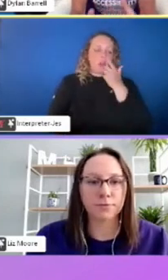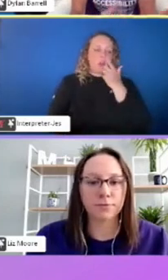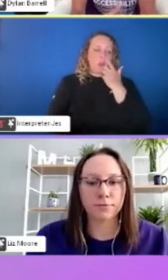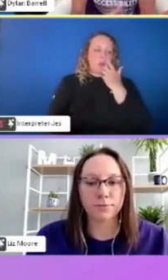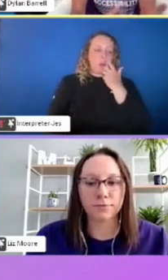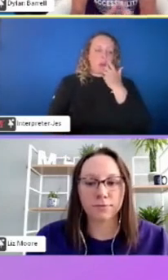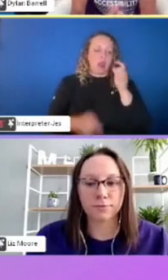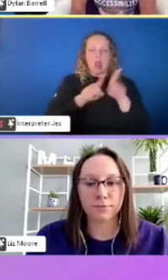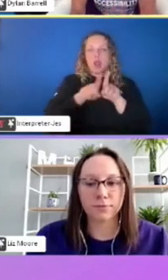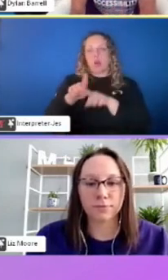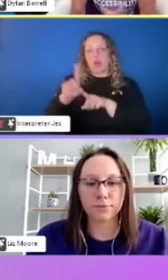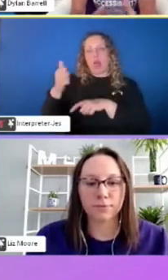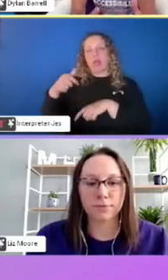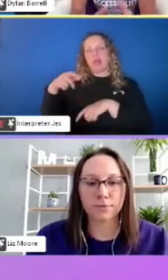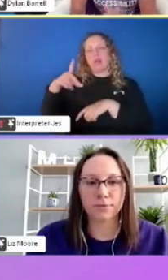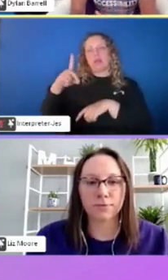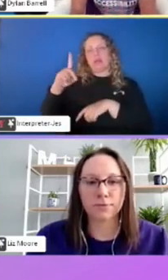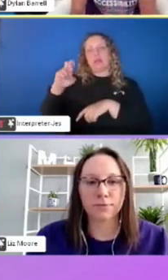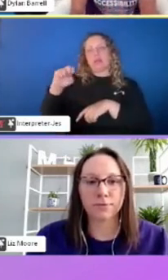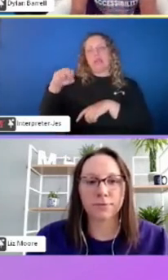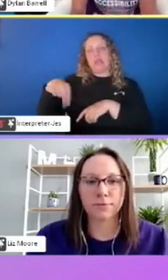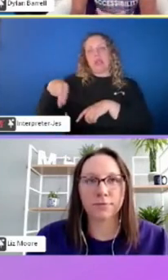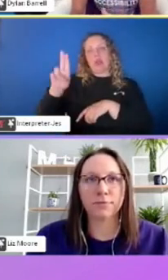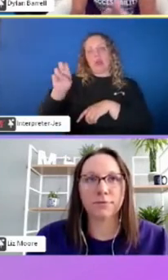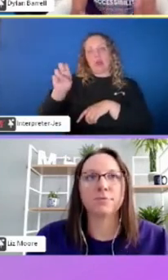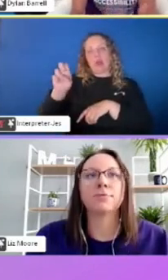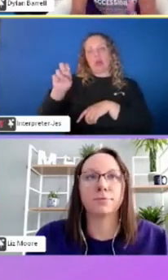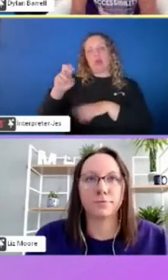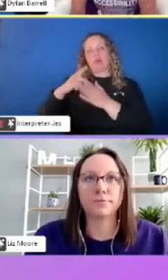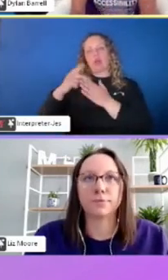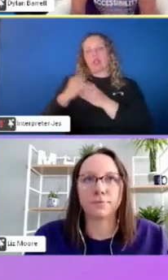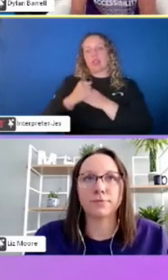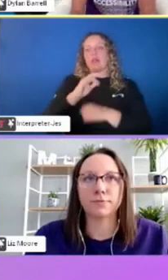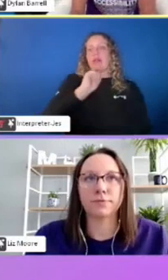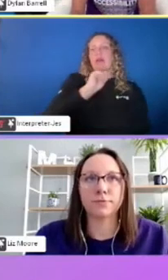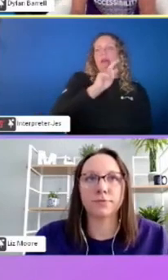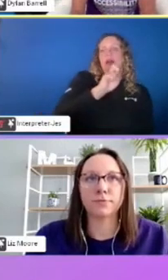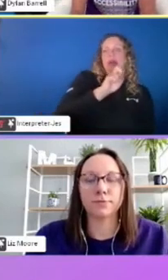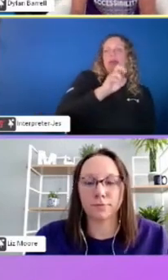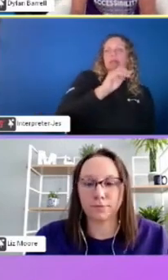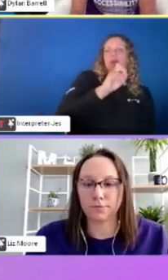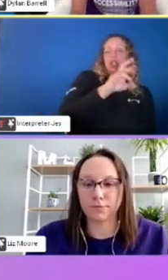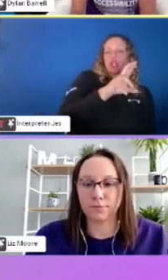as well as other Deque products like axe or axe Monitor. You can also get access to the WCAG Act 2.2 rules